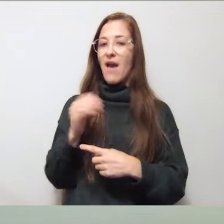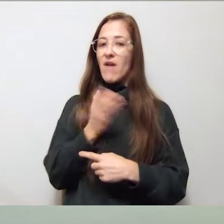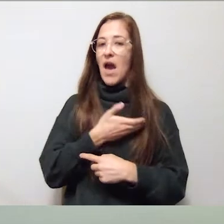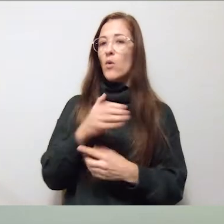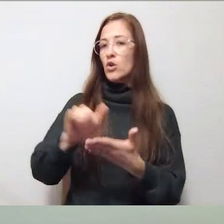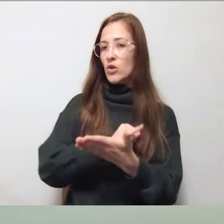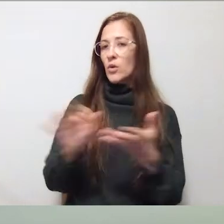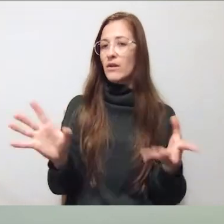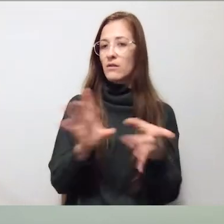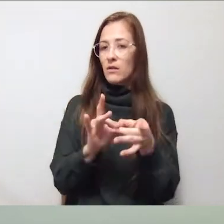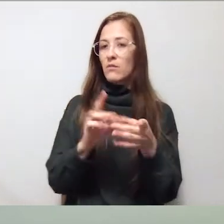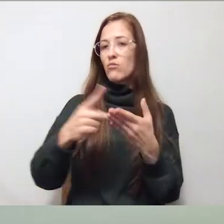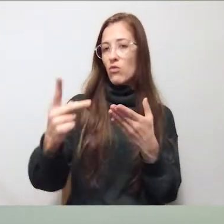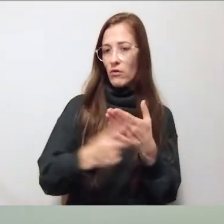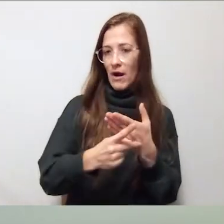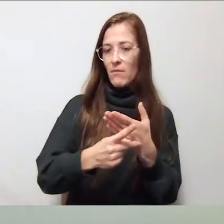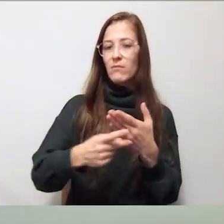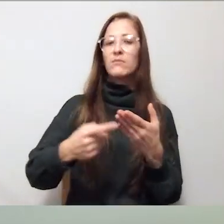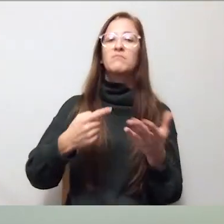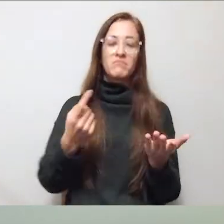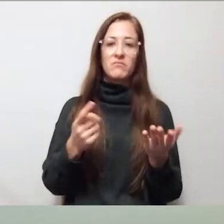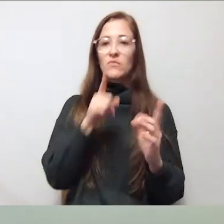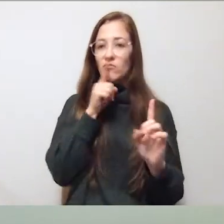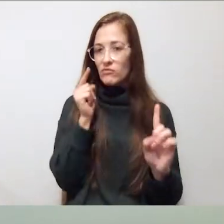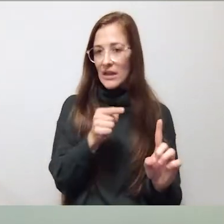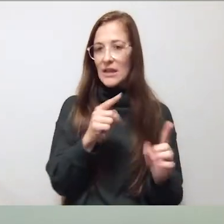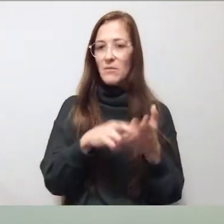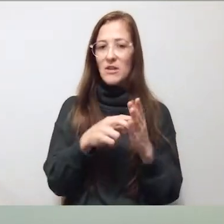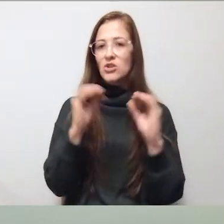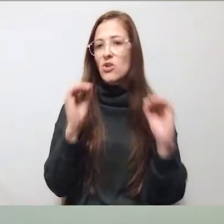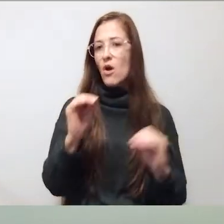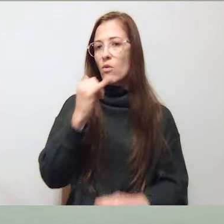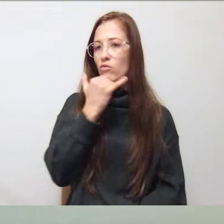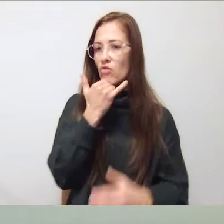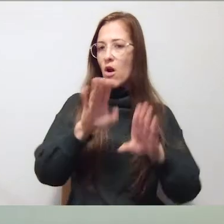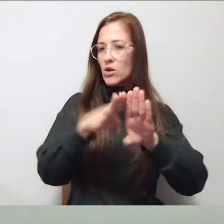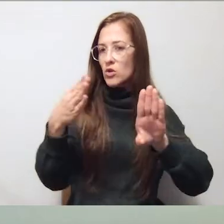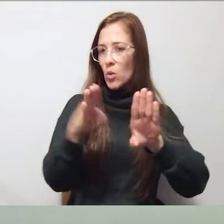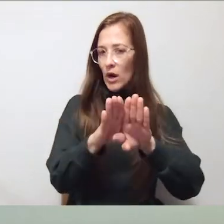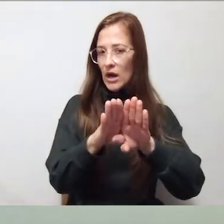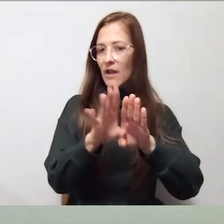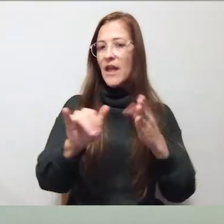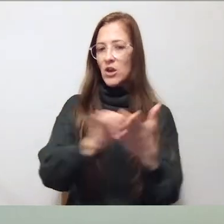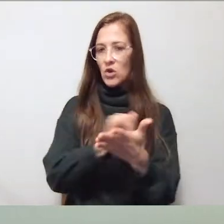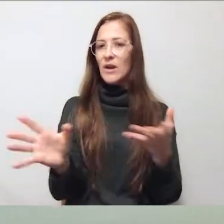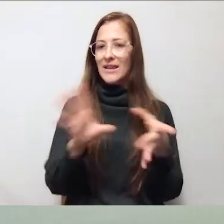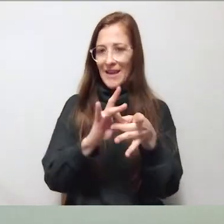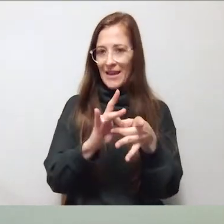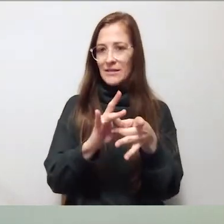And the New York Connects program that I spoke to is basically the no wrong door is what we refer to that, that New York Connects outlet as.